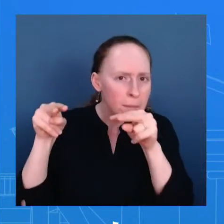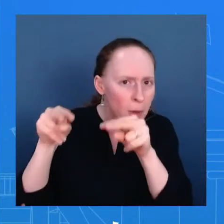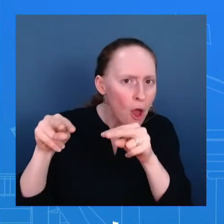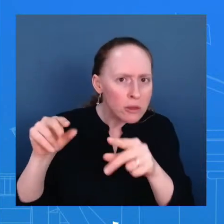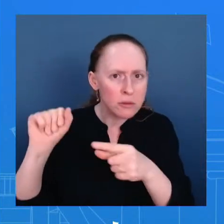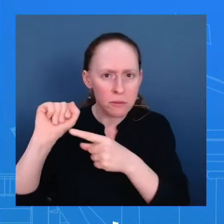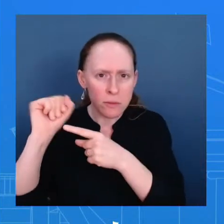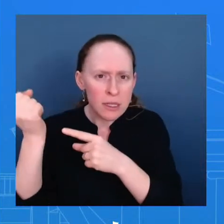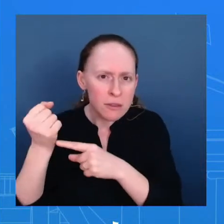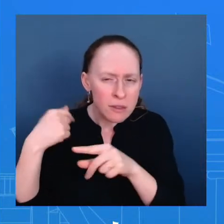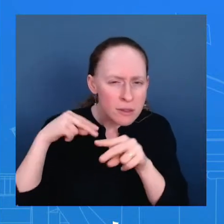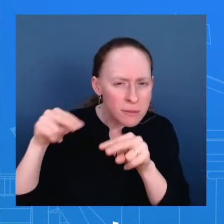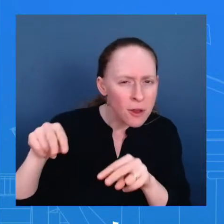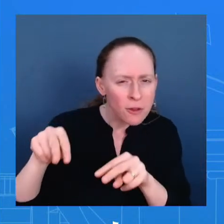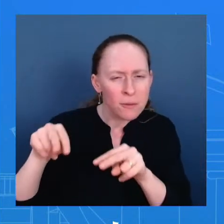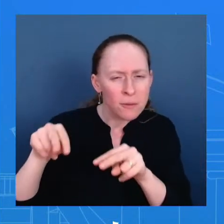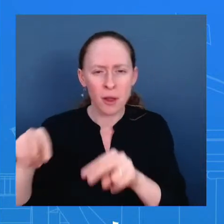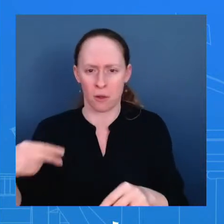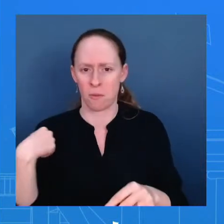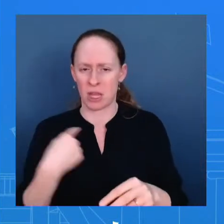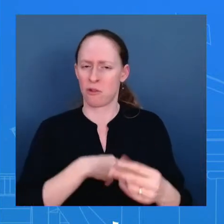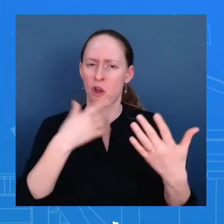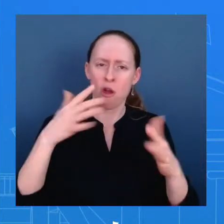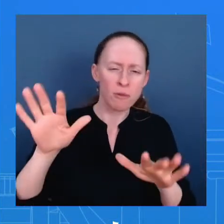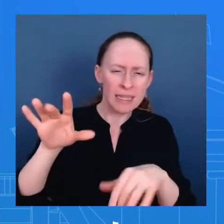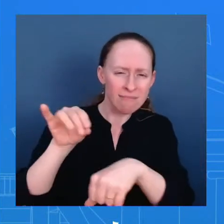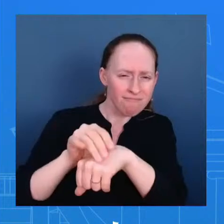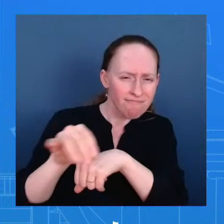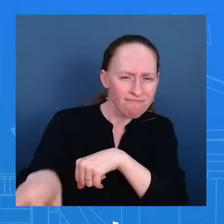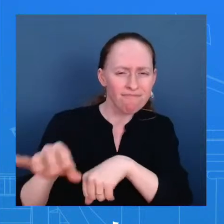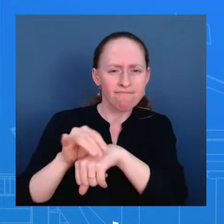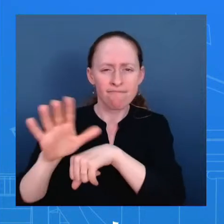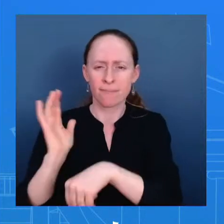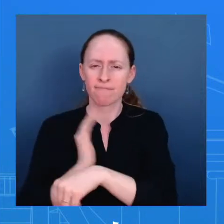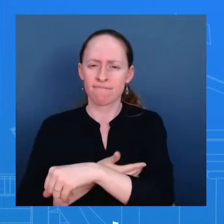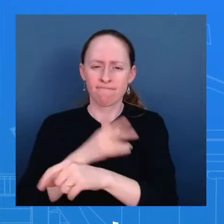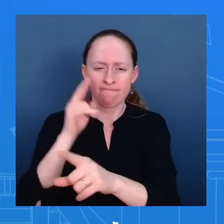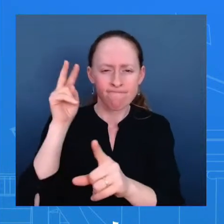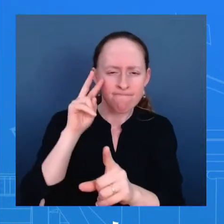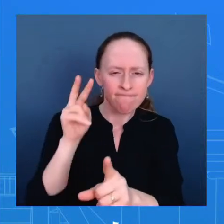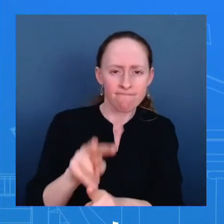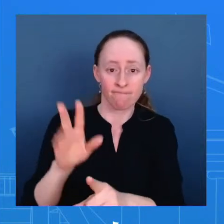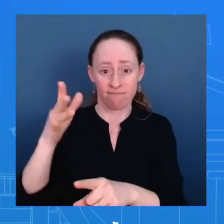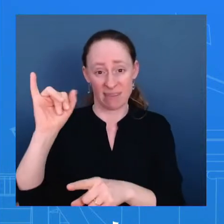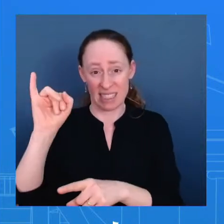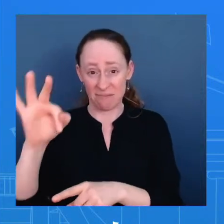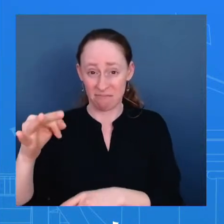a potential major military operation in Rafah. We have our concerns about that.